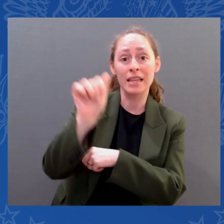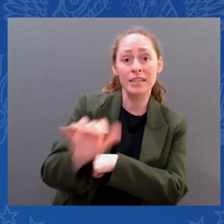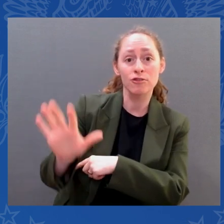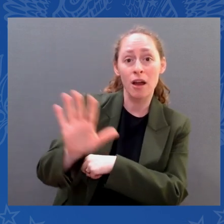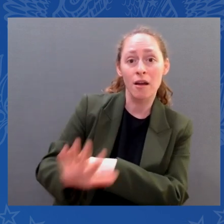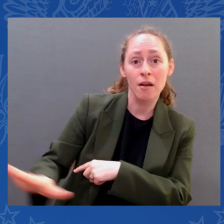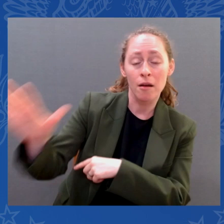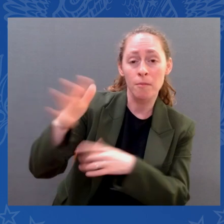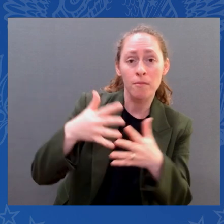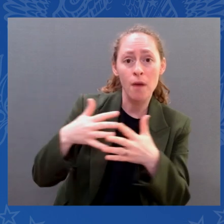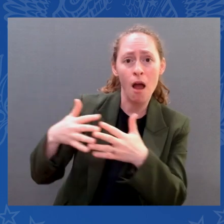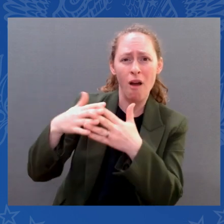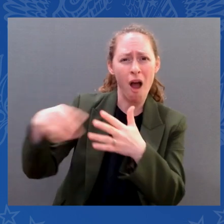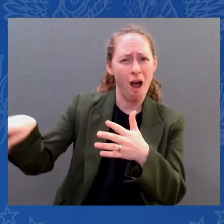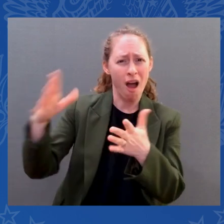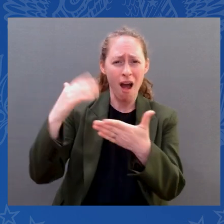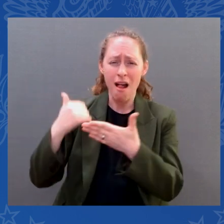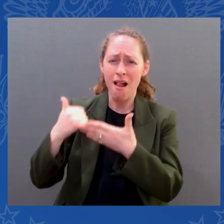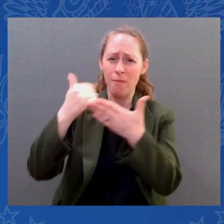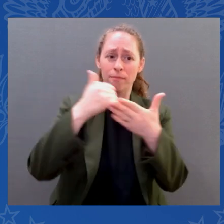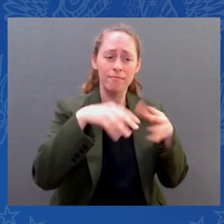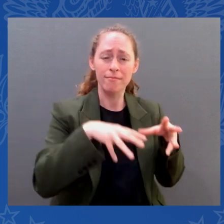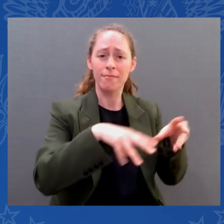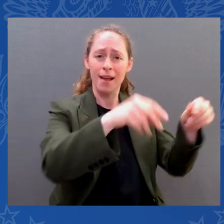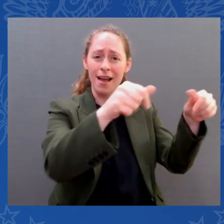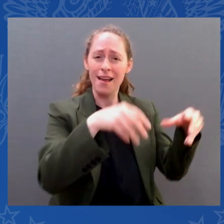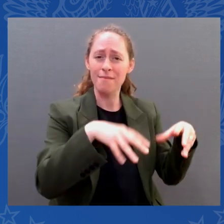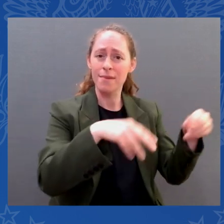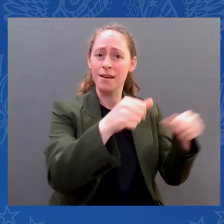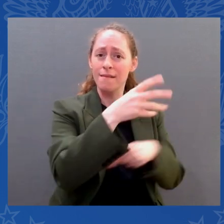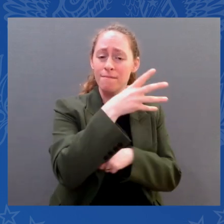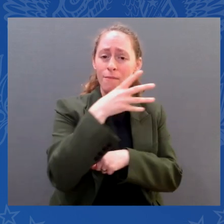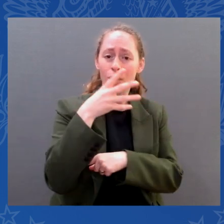to the Japanese Americans who defended our freedom during World War Two,